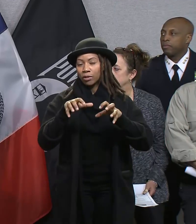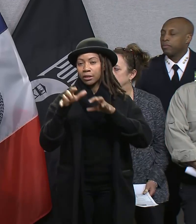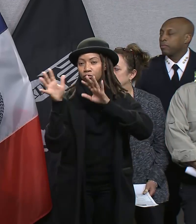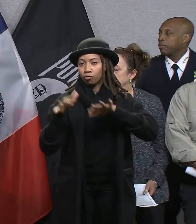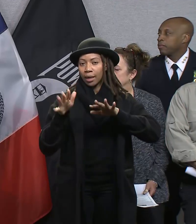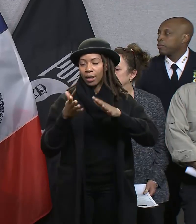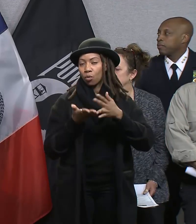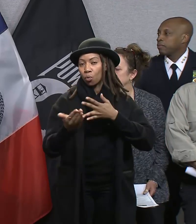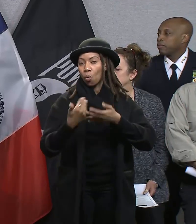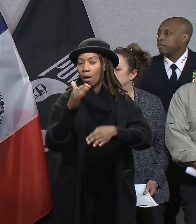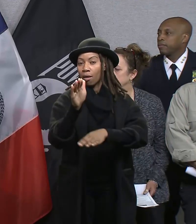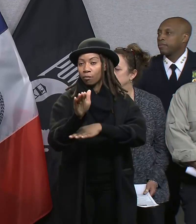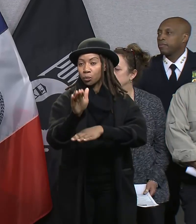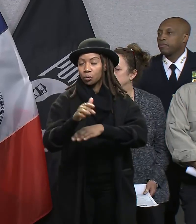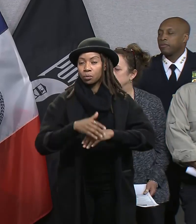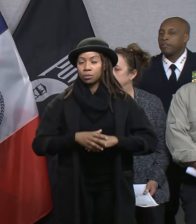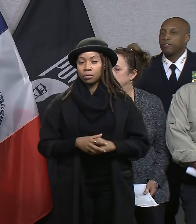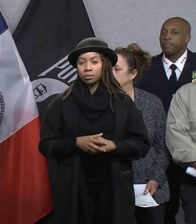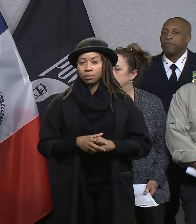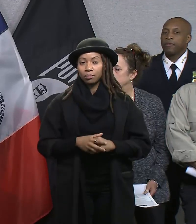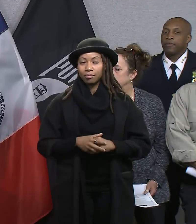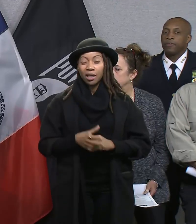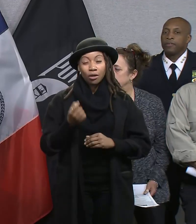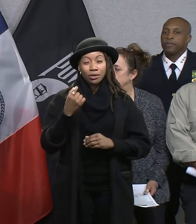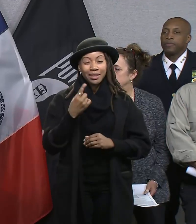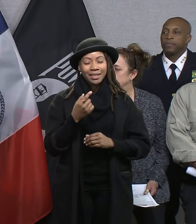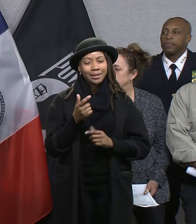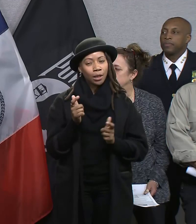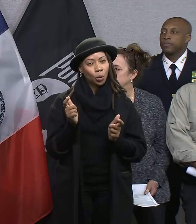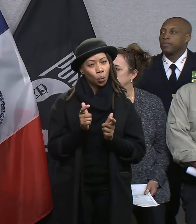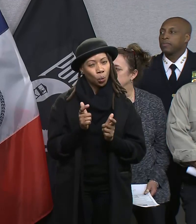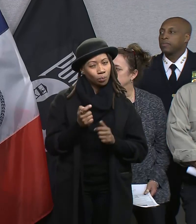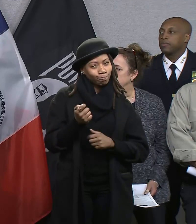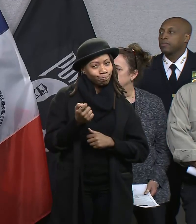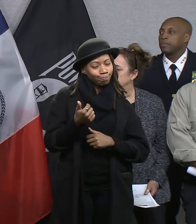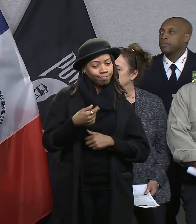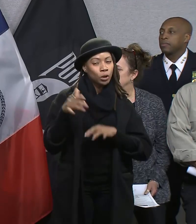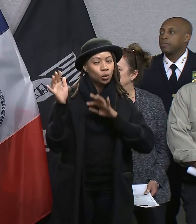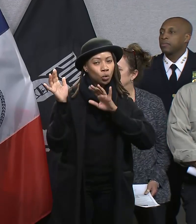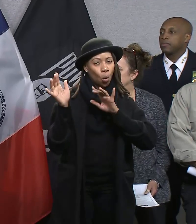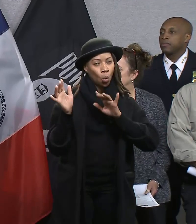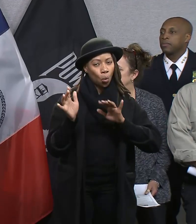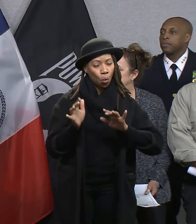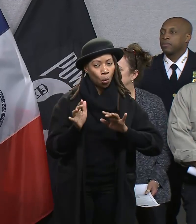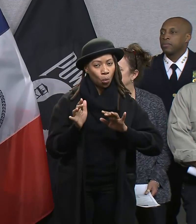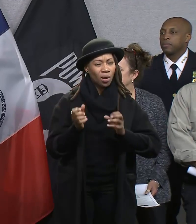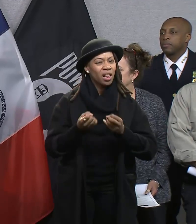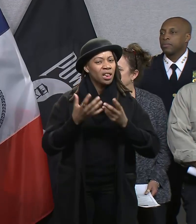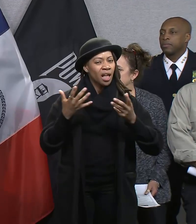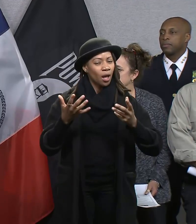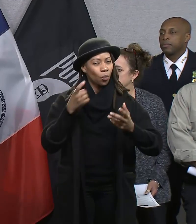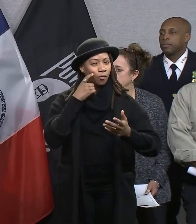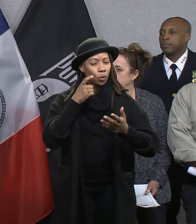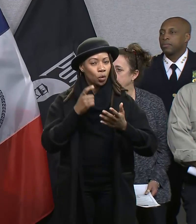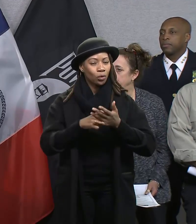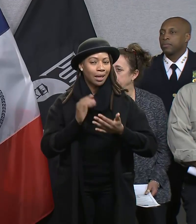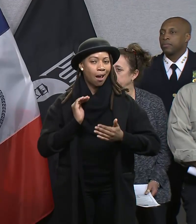2-I3 NCH RANGE IN TERMS OF SNOW. BUT IT'S SWITCHING INTO SLEET AND FREEZING RAIN NOW. ANDI WLL BE THROUGHOUT THE AFTERNOON.